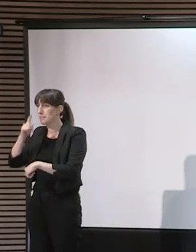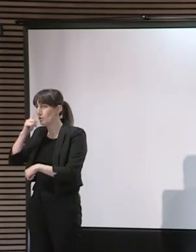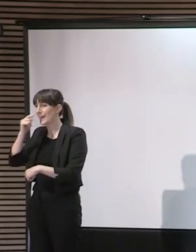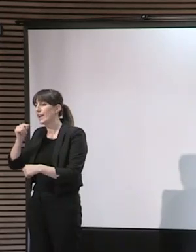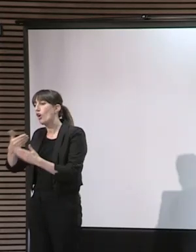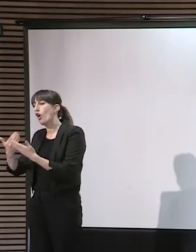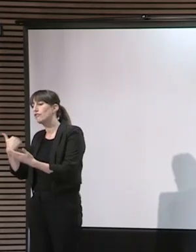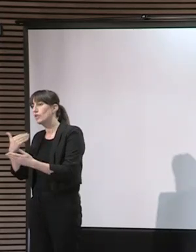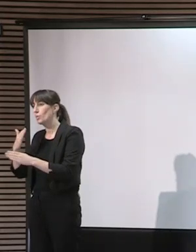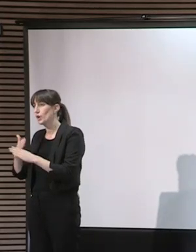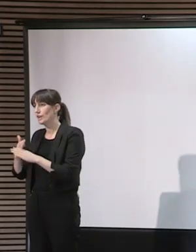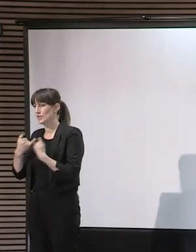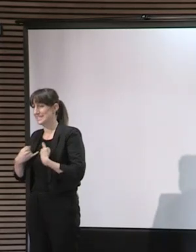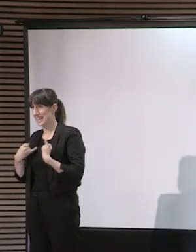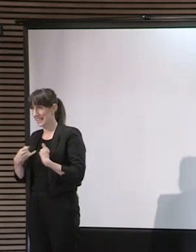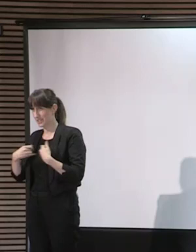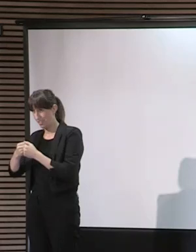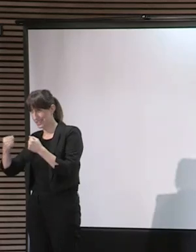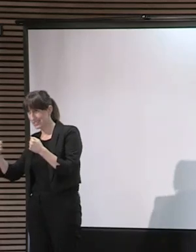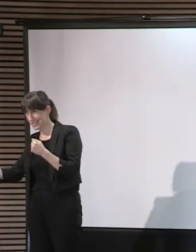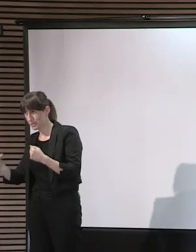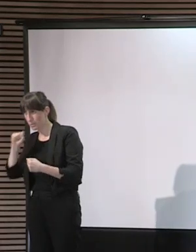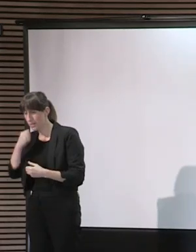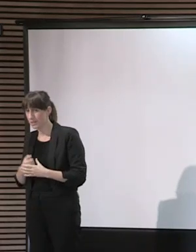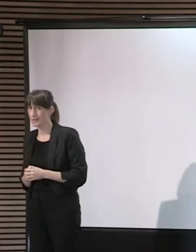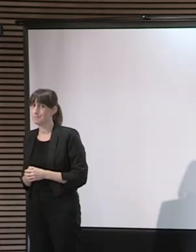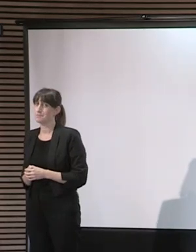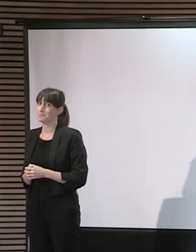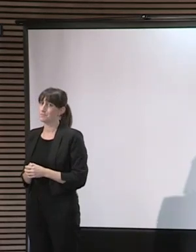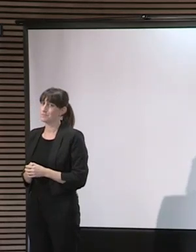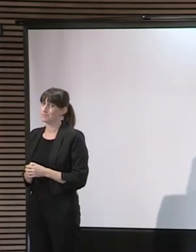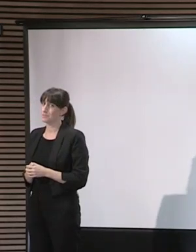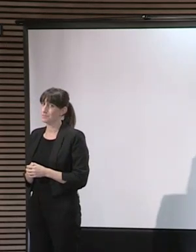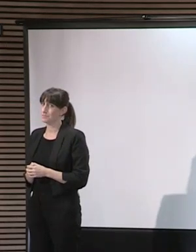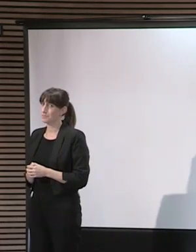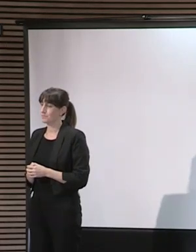leave? That's not something that's been raised as an issue to date. We'll continue to stay in touch with